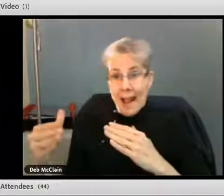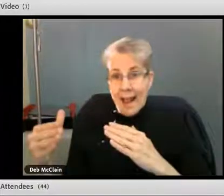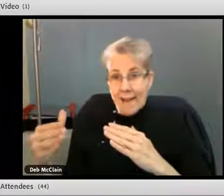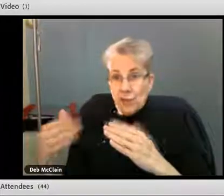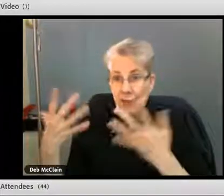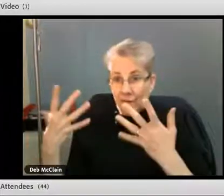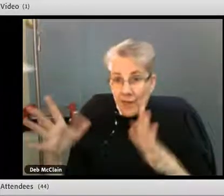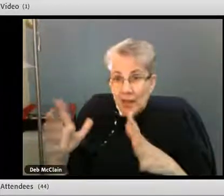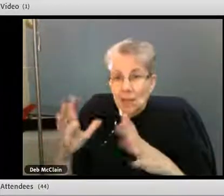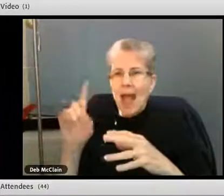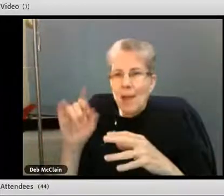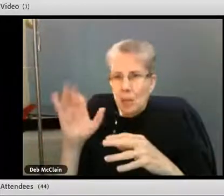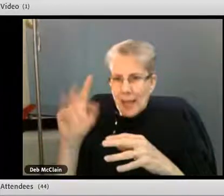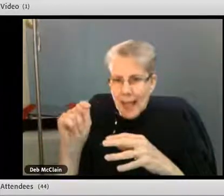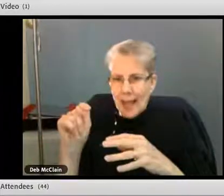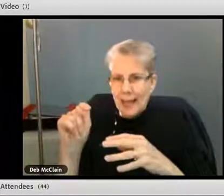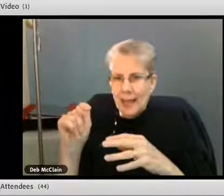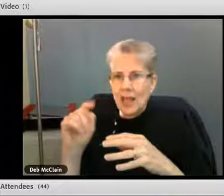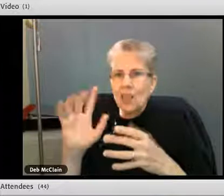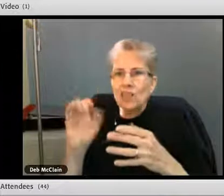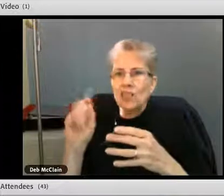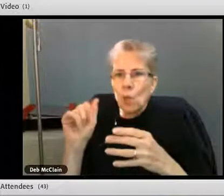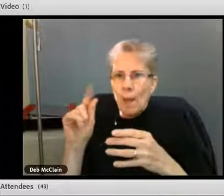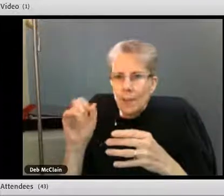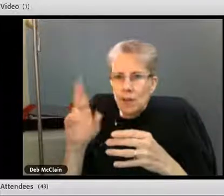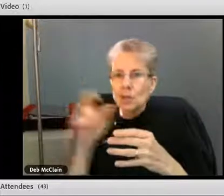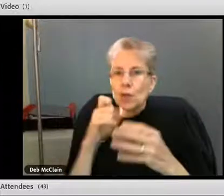so you will have a link to the recording by the end of the day.